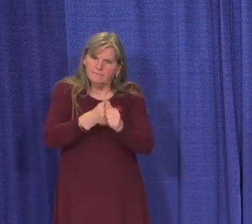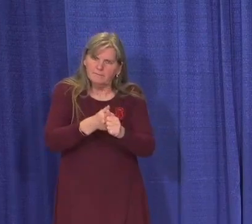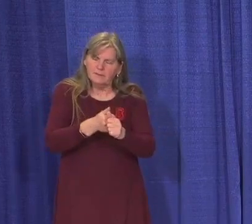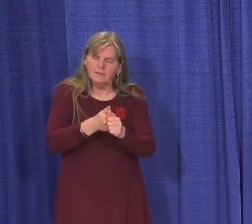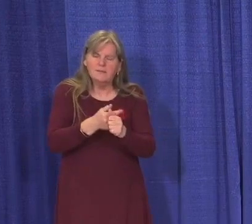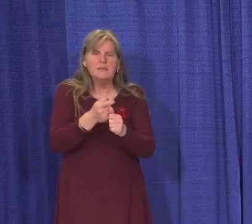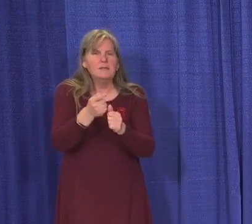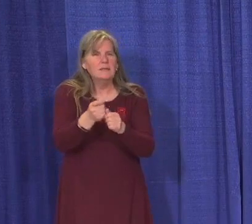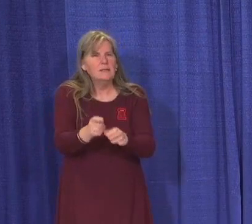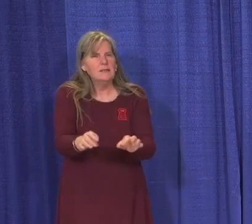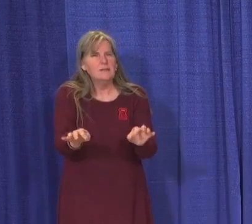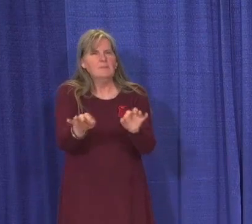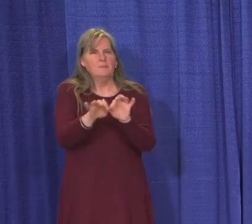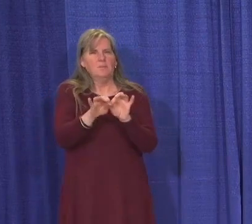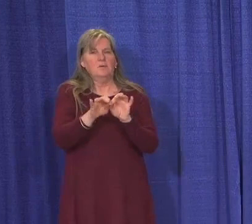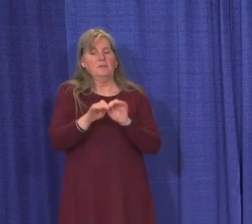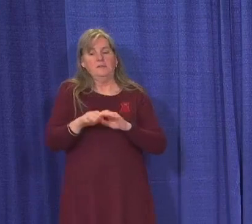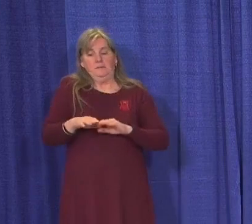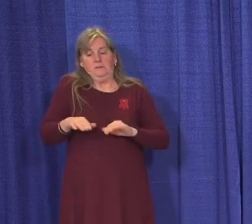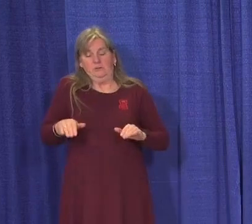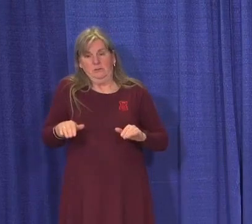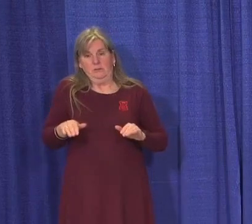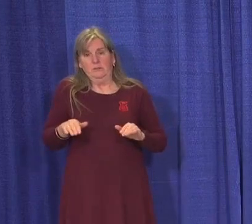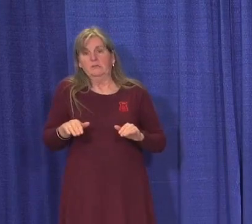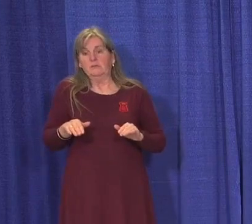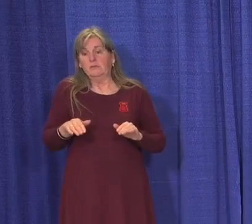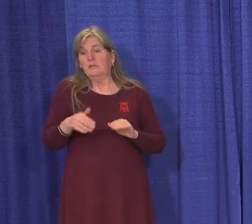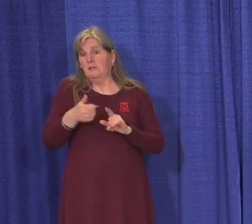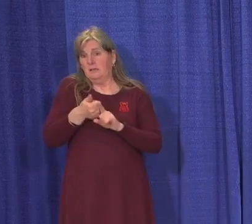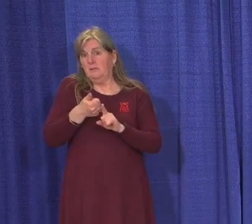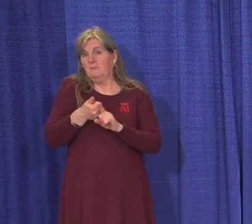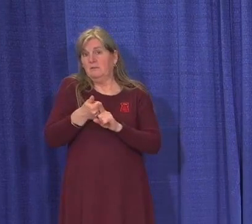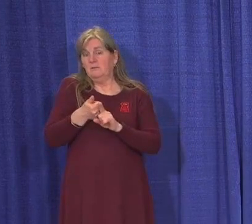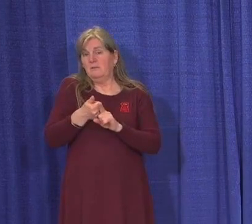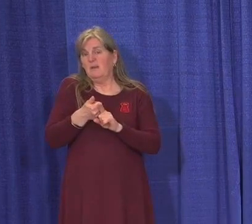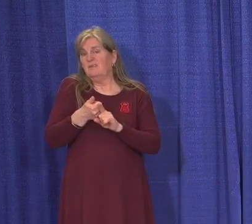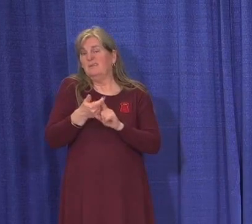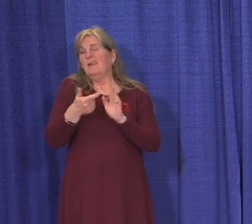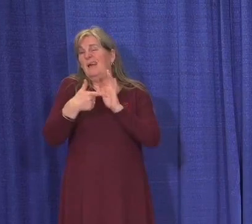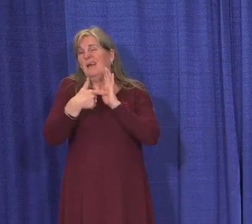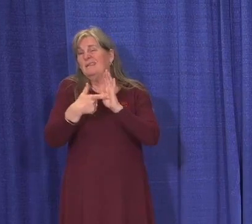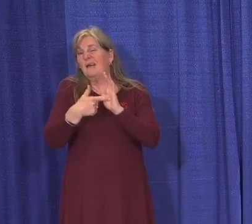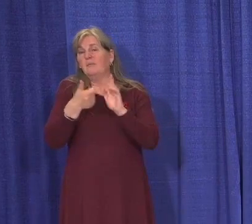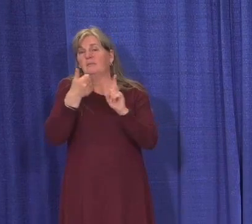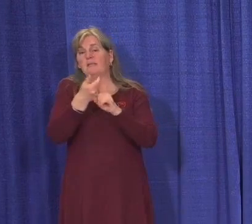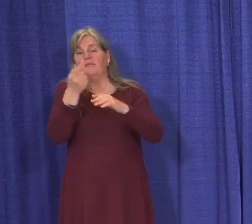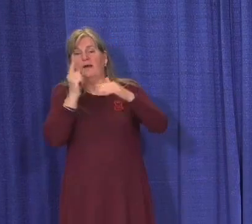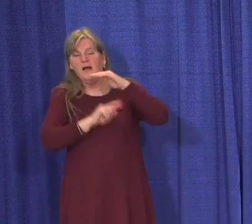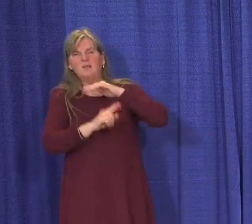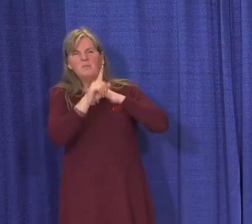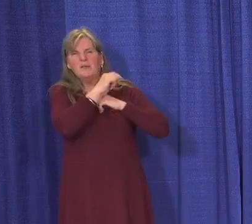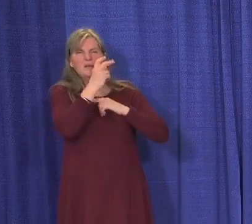we approach years and and recognize teachers and students and support staff are all tired,